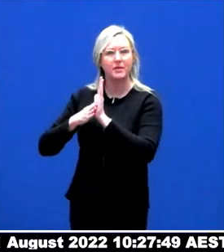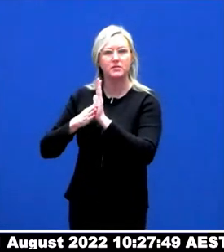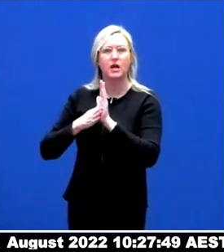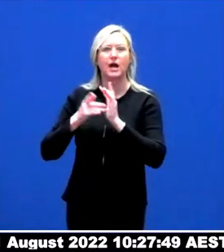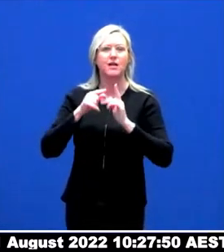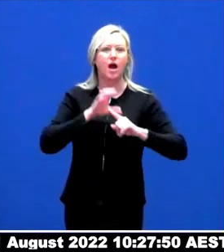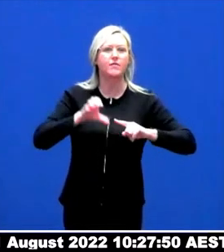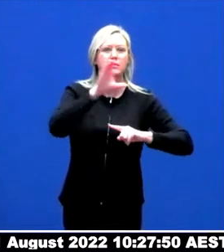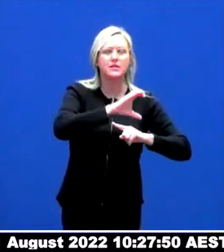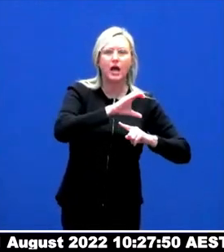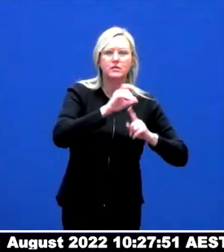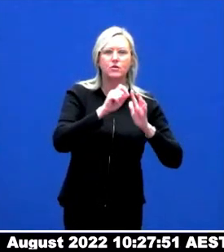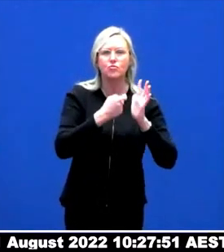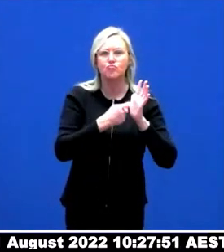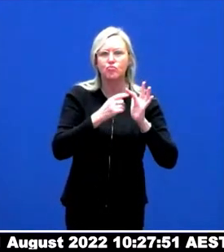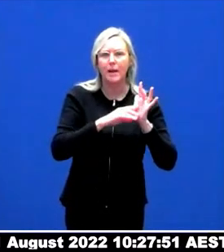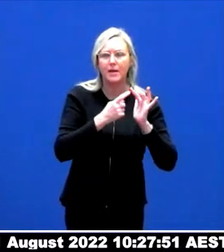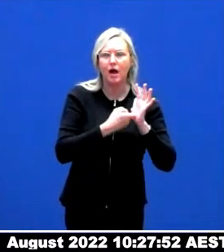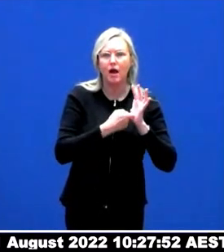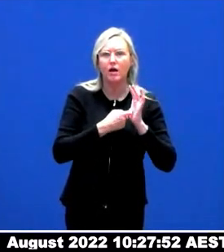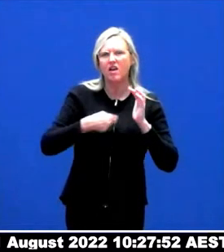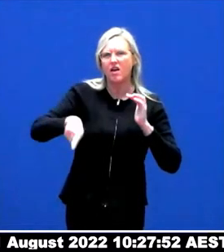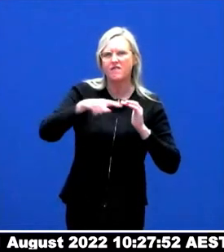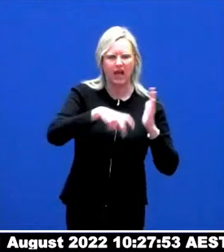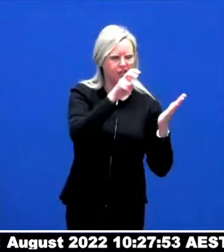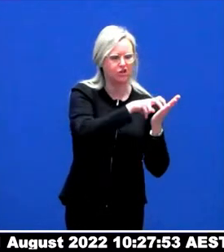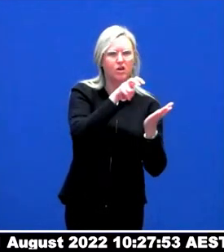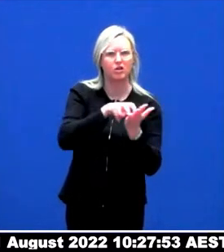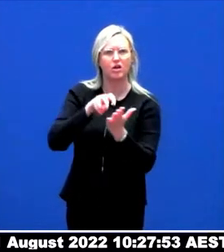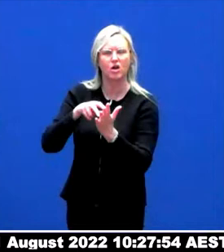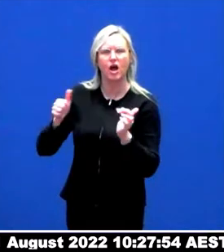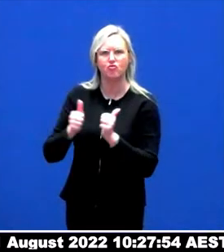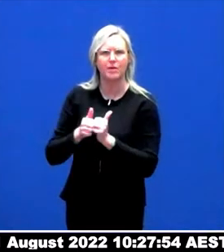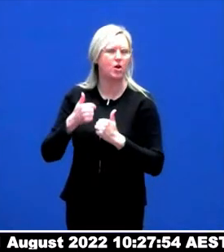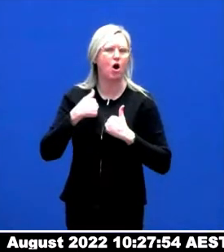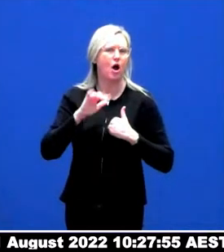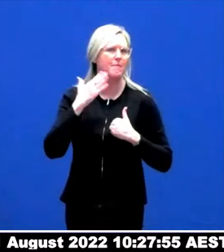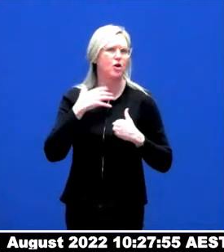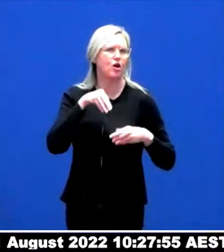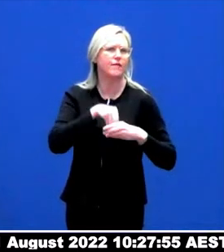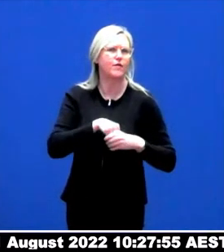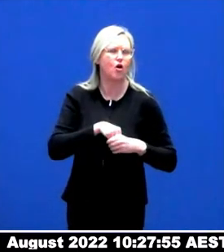Chief Ministers who signed it. As I say, I wasn't around at the time, so I'm not actually privy to the discussions